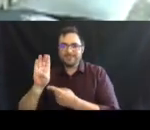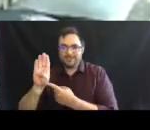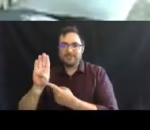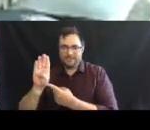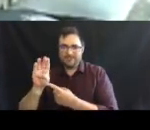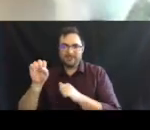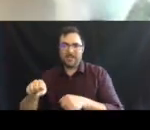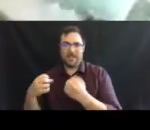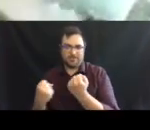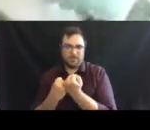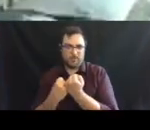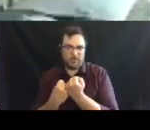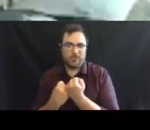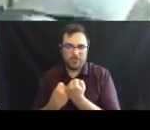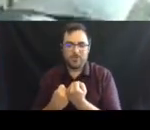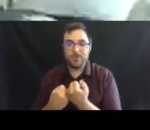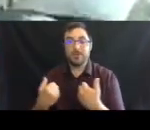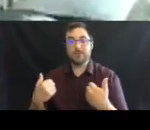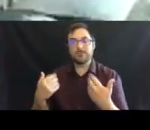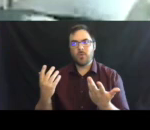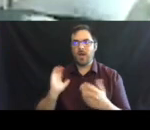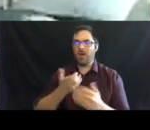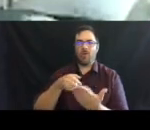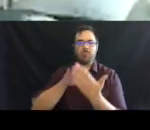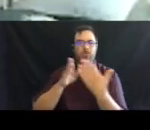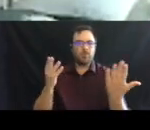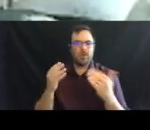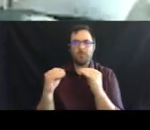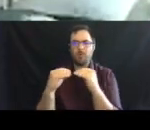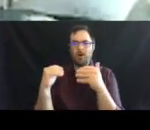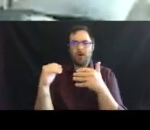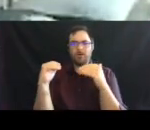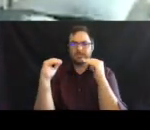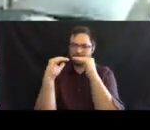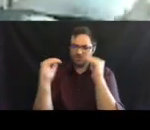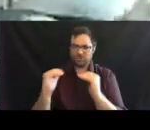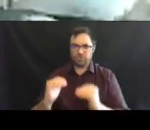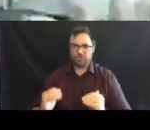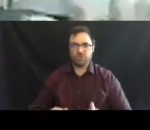So we have kind of a tiered approach to how we support the providers to get families back